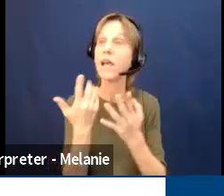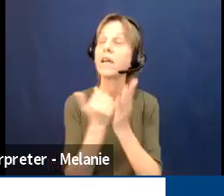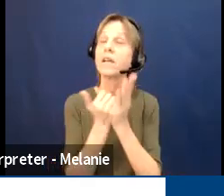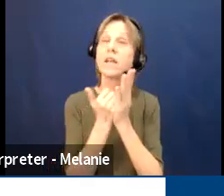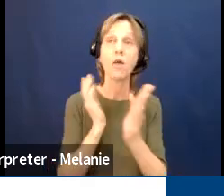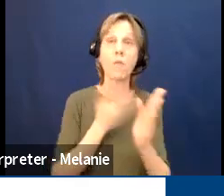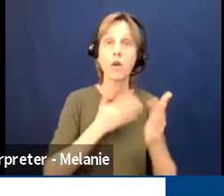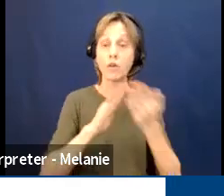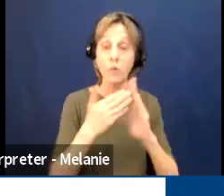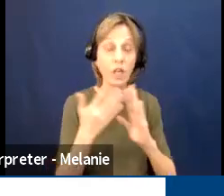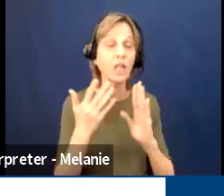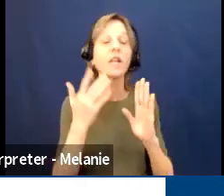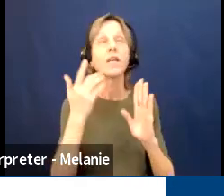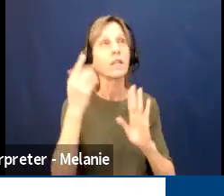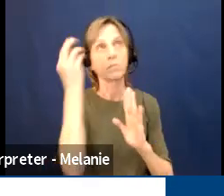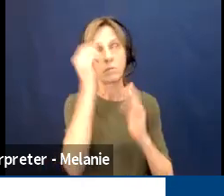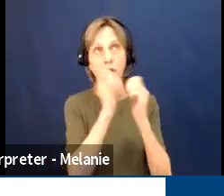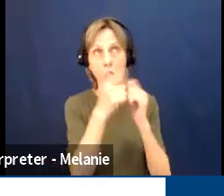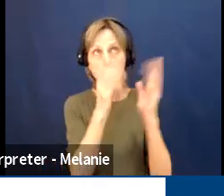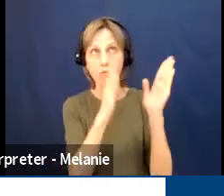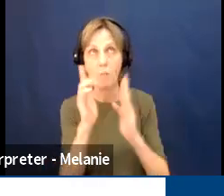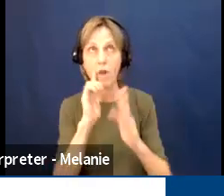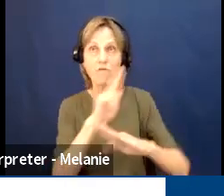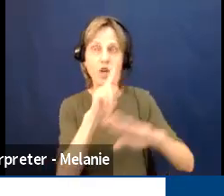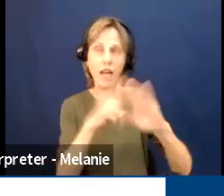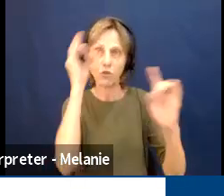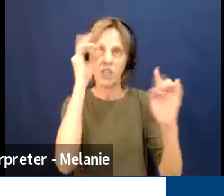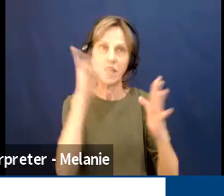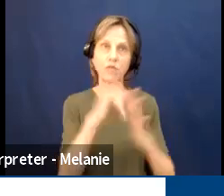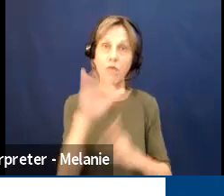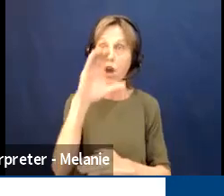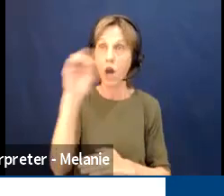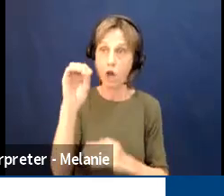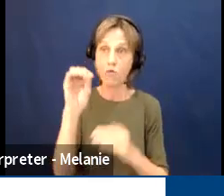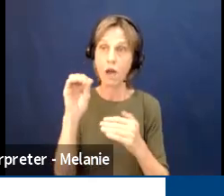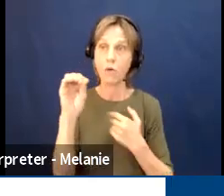the natural disasters that Colorado faces and I think that after mine it's open for questions